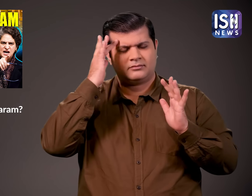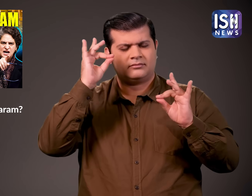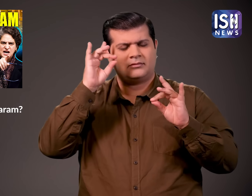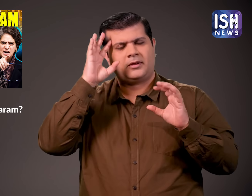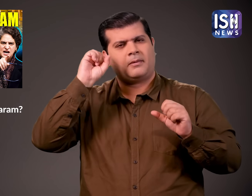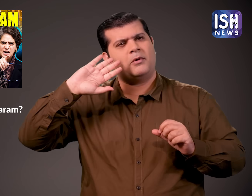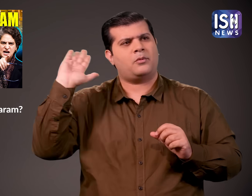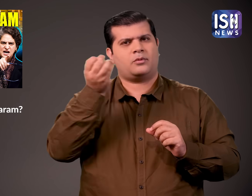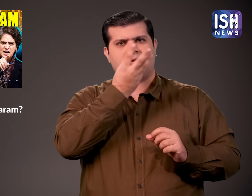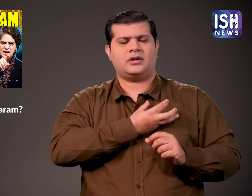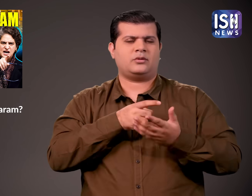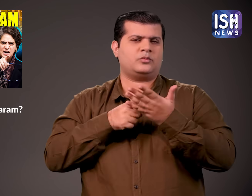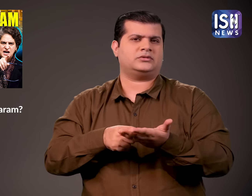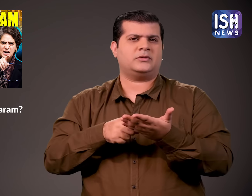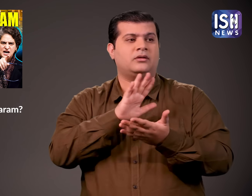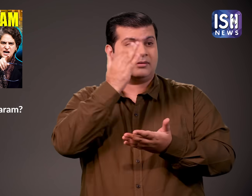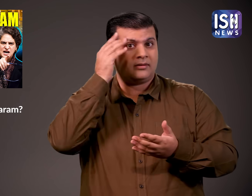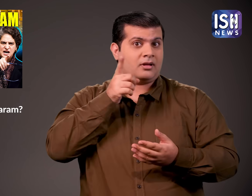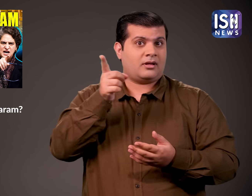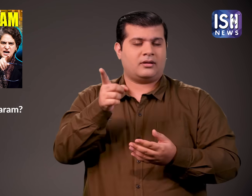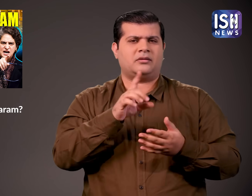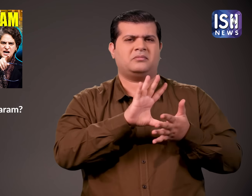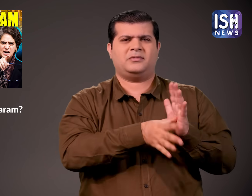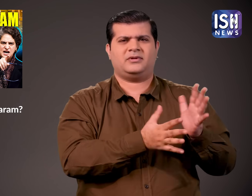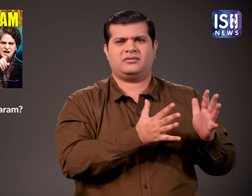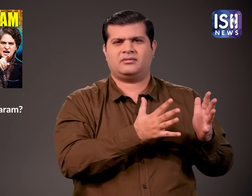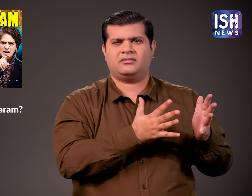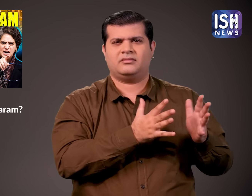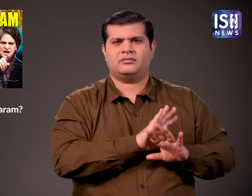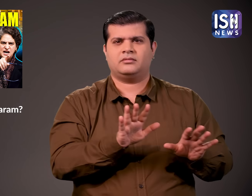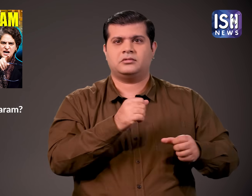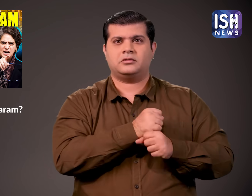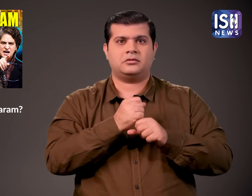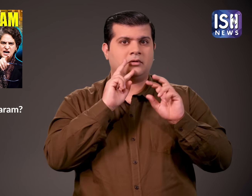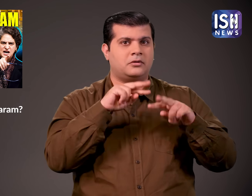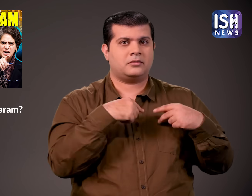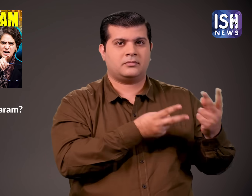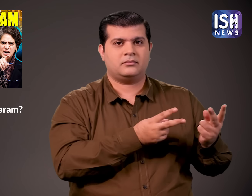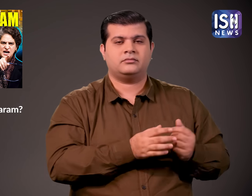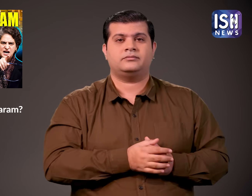The entire country respects Nehru ji, no matter how much he is defamed, Gogoi rebutted.